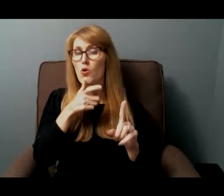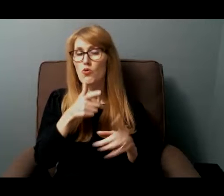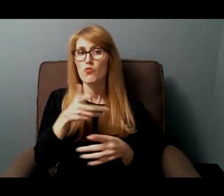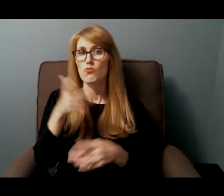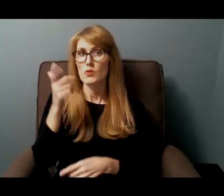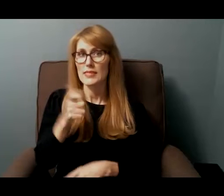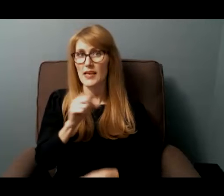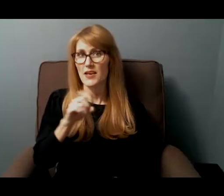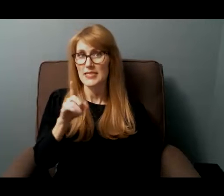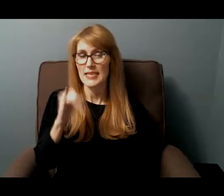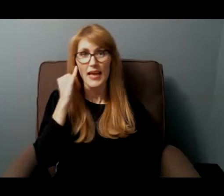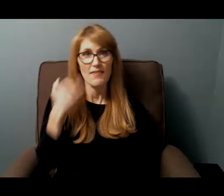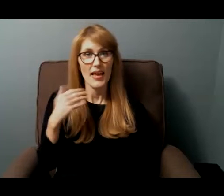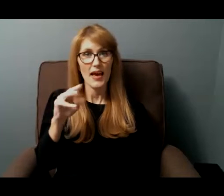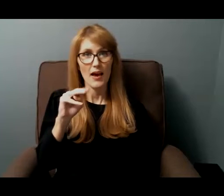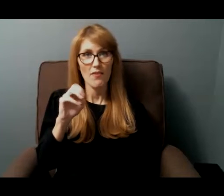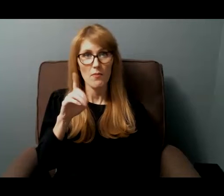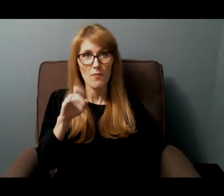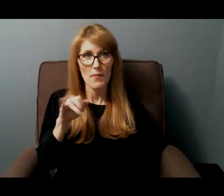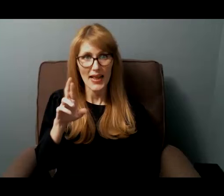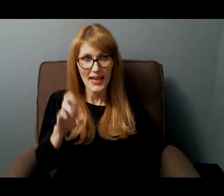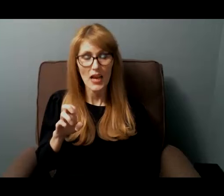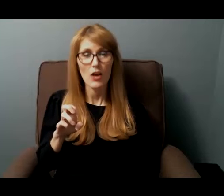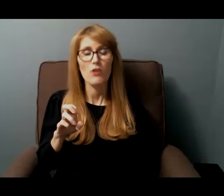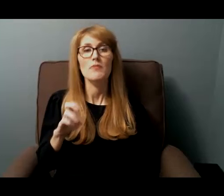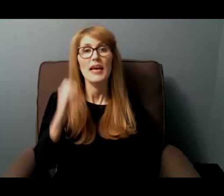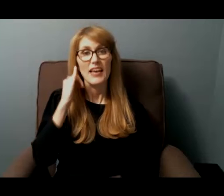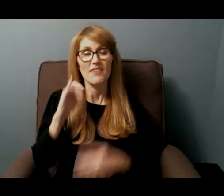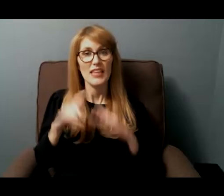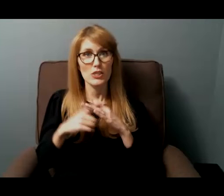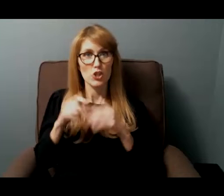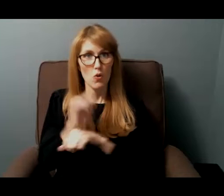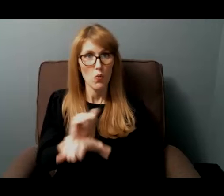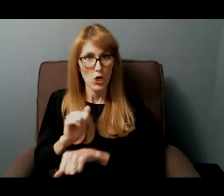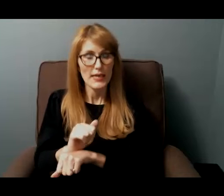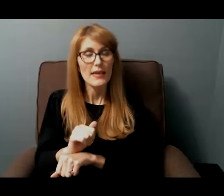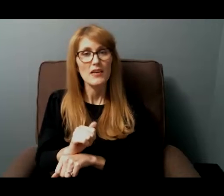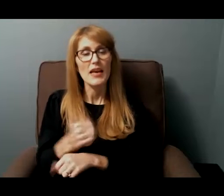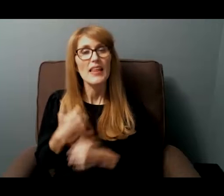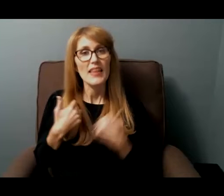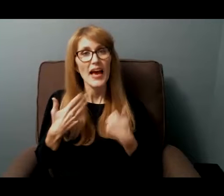if they go to work, there are also some work incentives that allow that person to keep